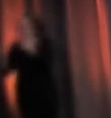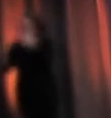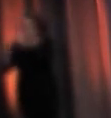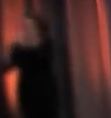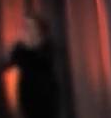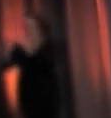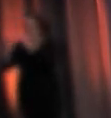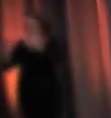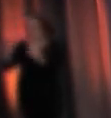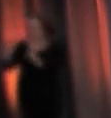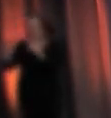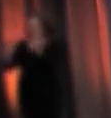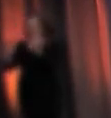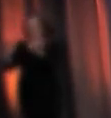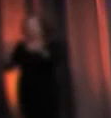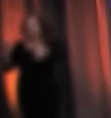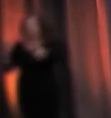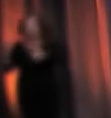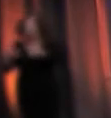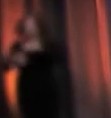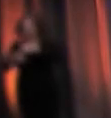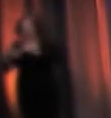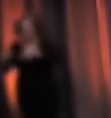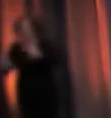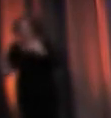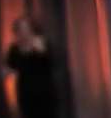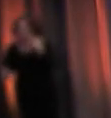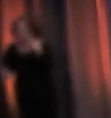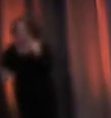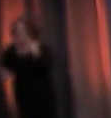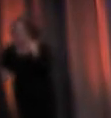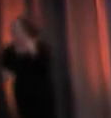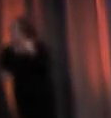comme d'habitude pour ceux qui sont déjà venus. Sinon, il y aura des personnes qui vont vous guider